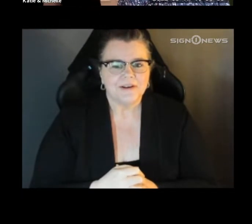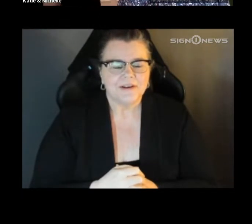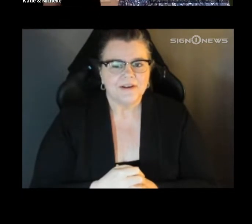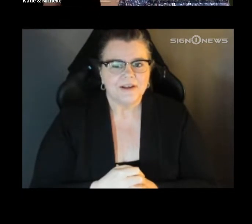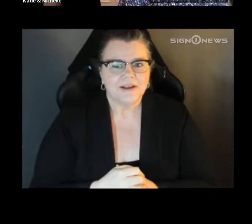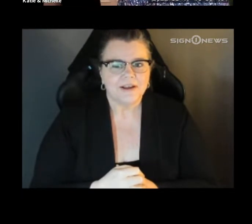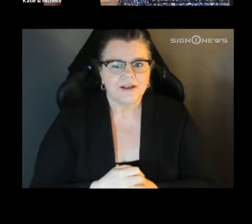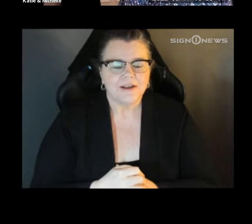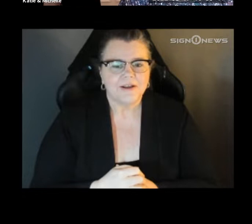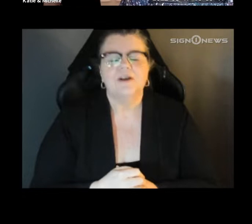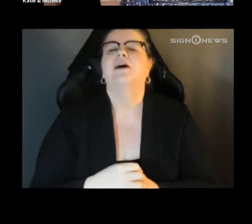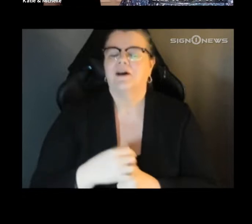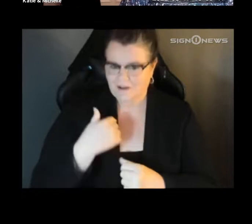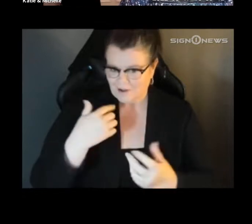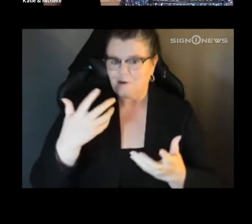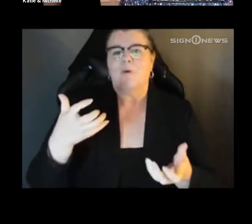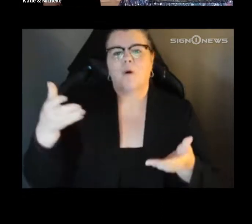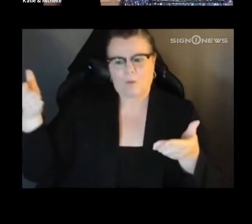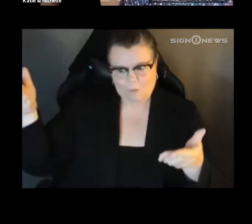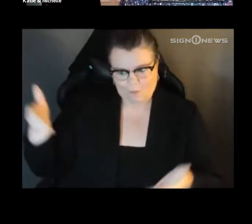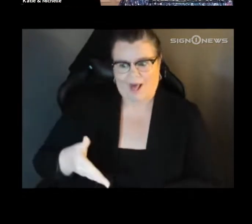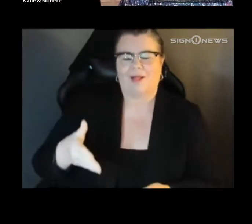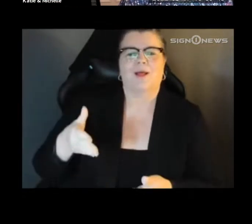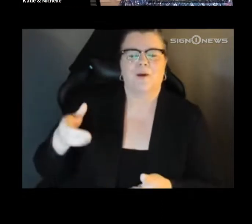um I want to welcome our presenters for today and I'd like for